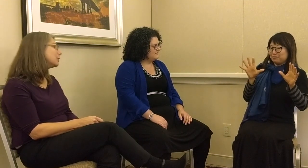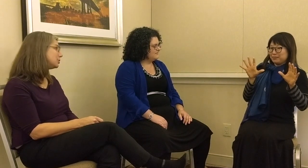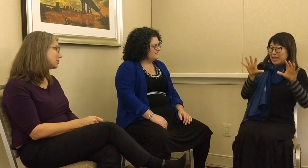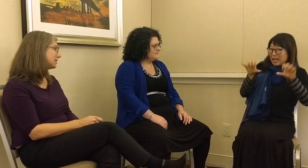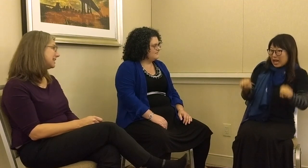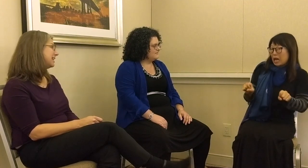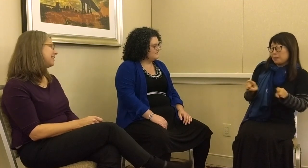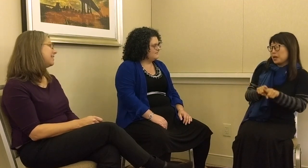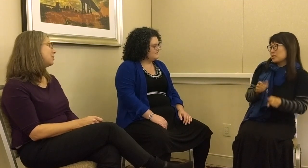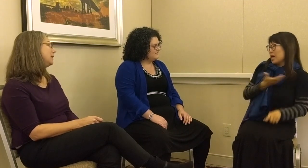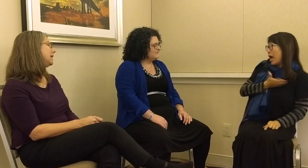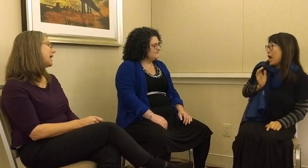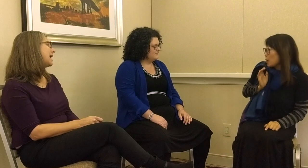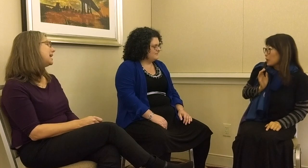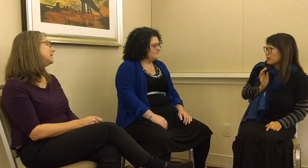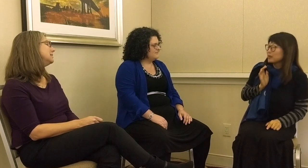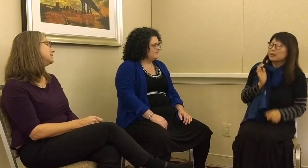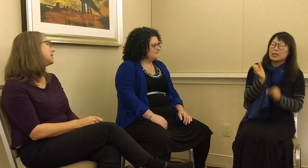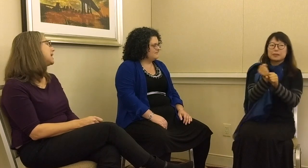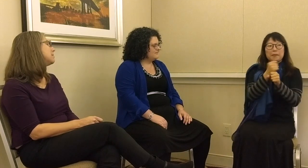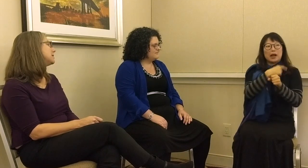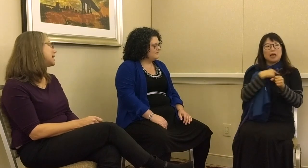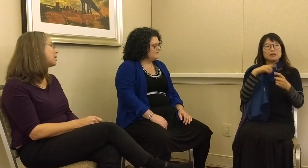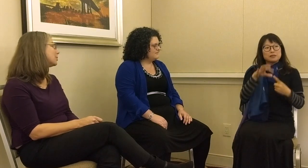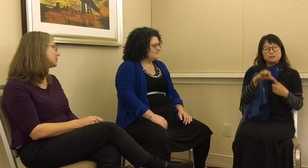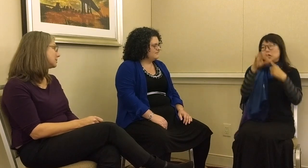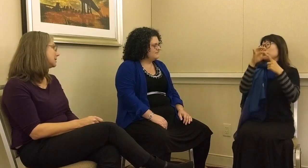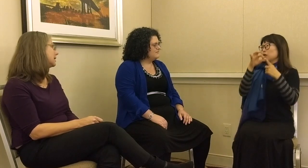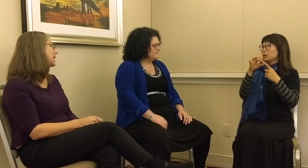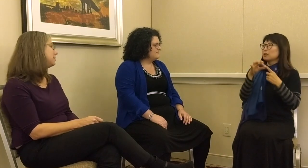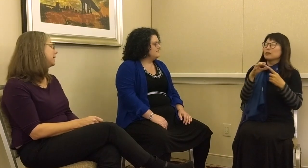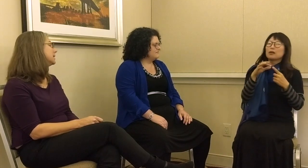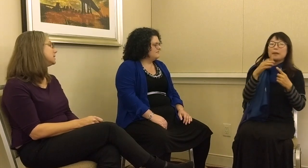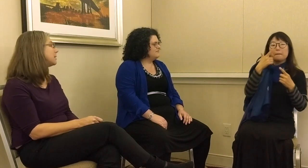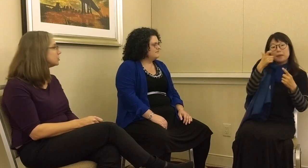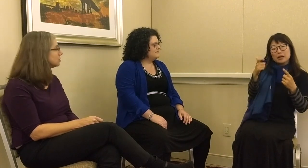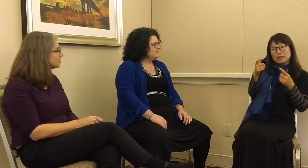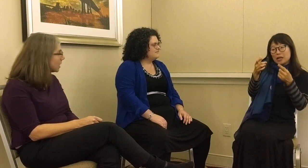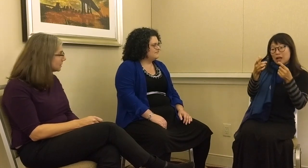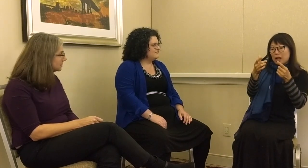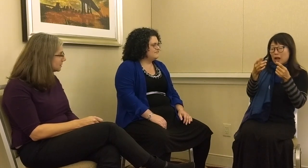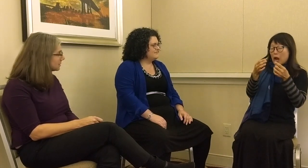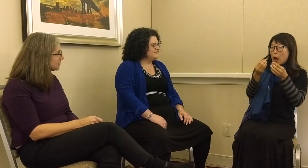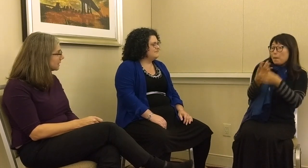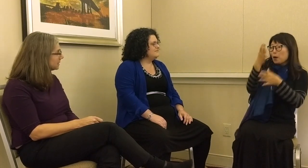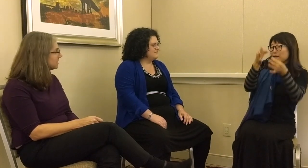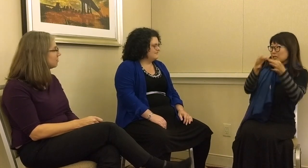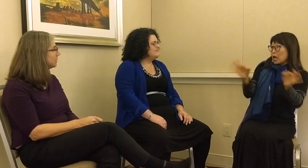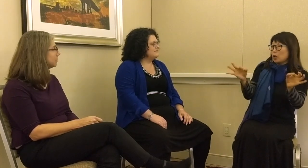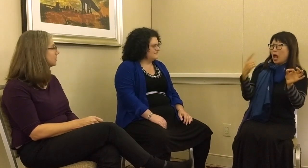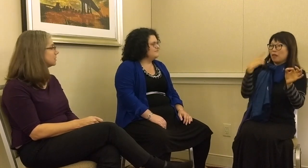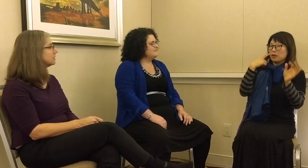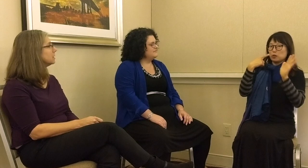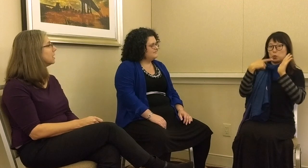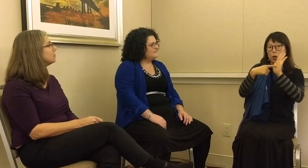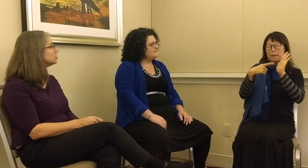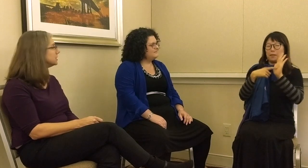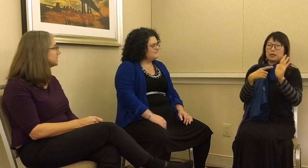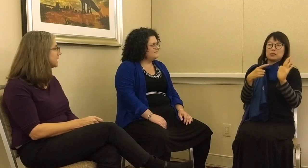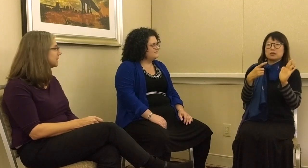a language that we can claim as ours and make it special to us as deaf people, emergent